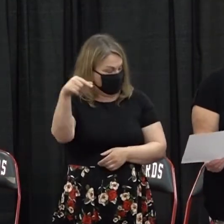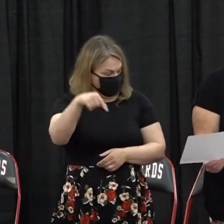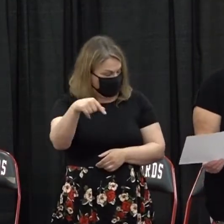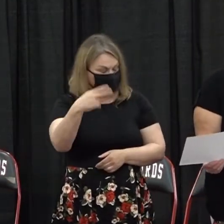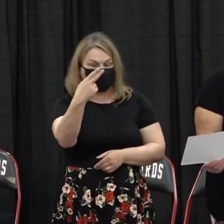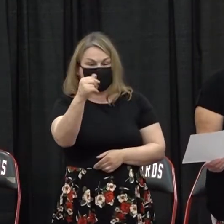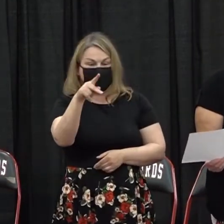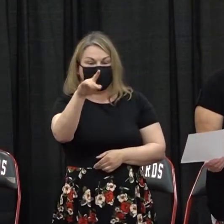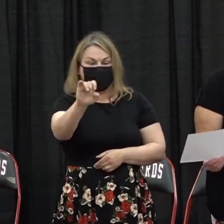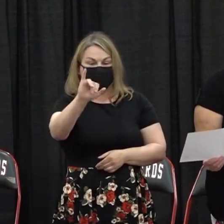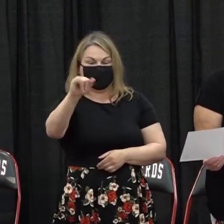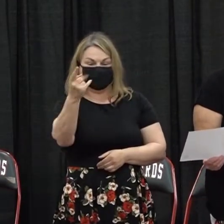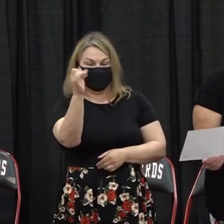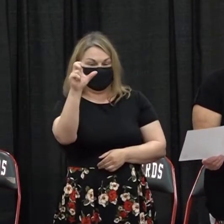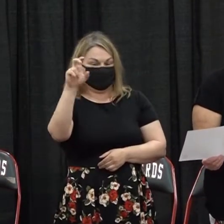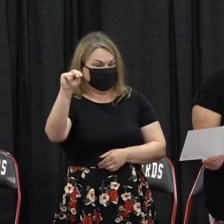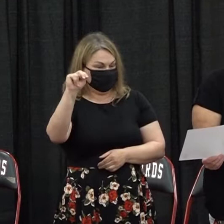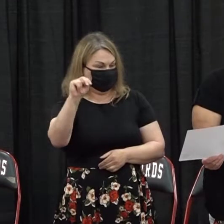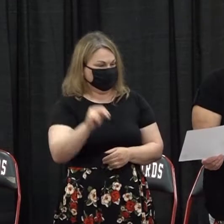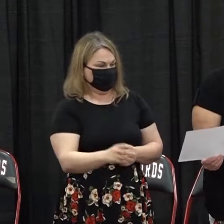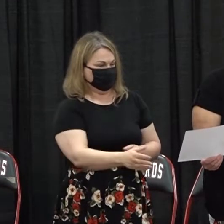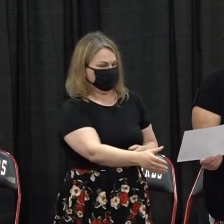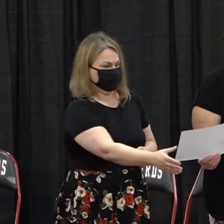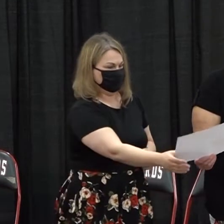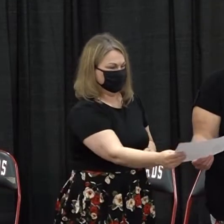The next student for fourth quarter is Hope Johnson.